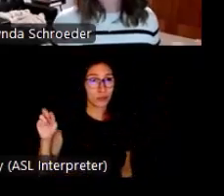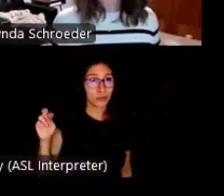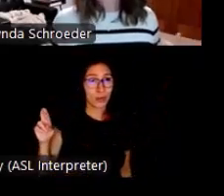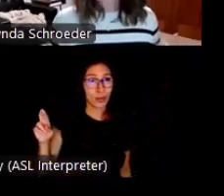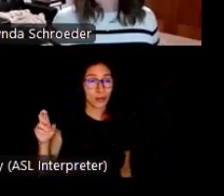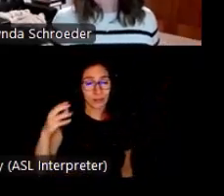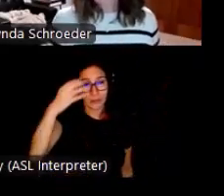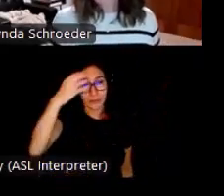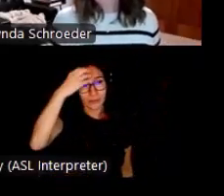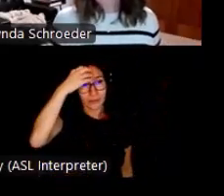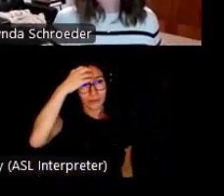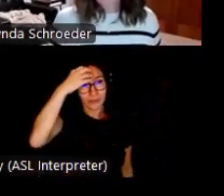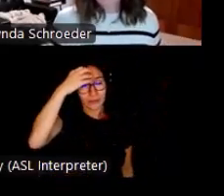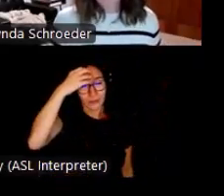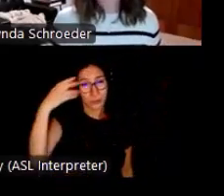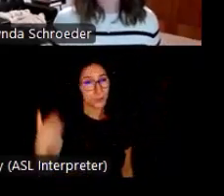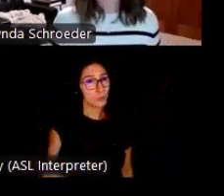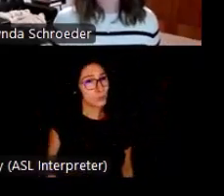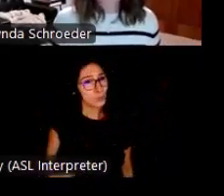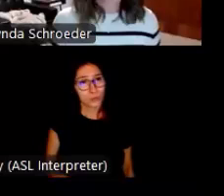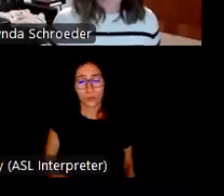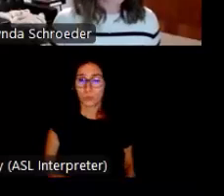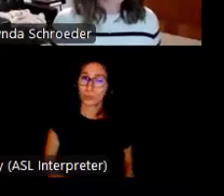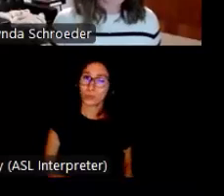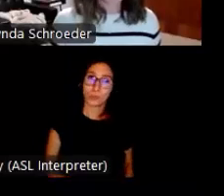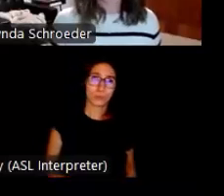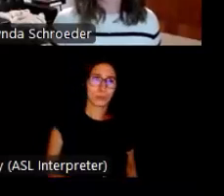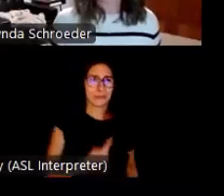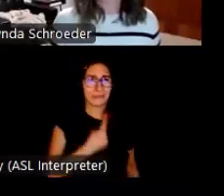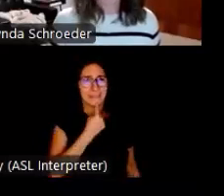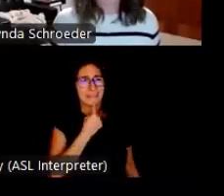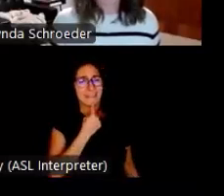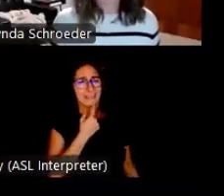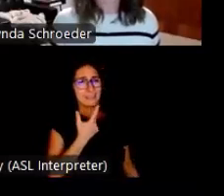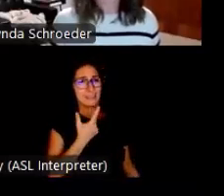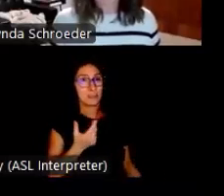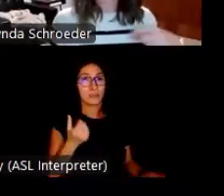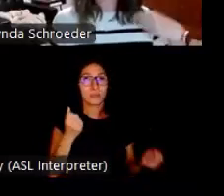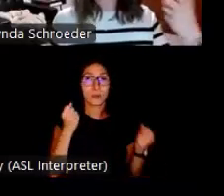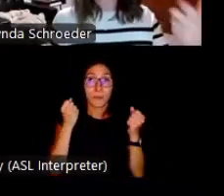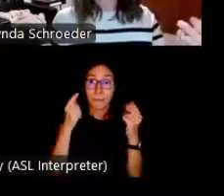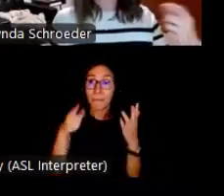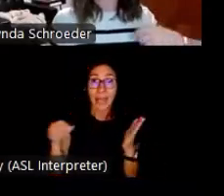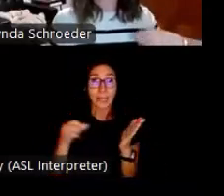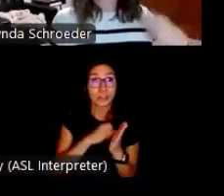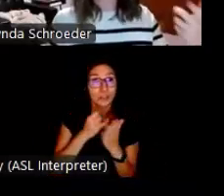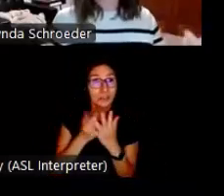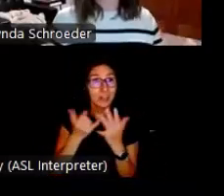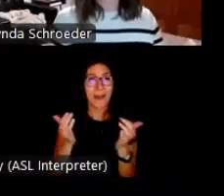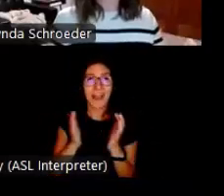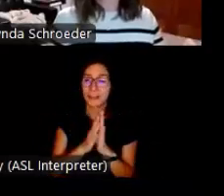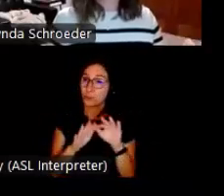So maybe some of you have seen that many journals now ask you to provide language for the tweet or for the post.